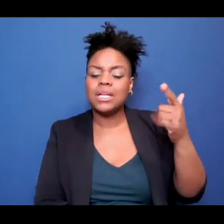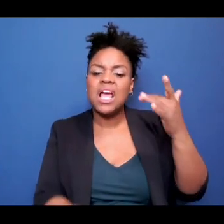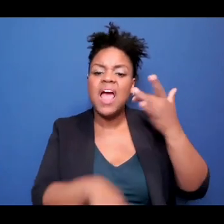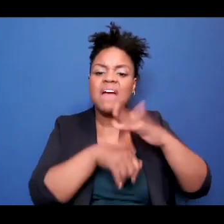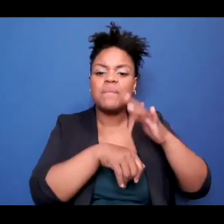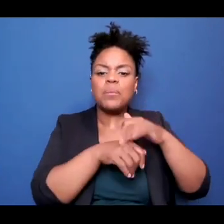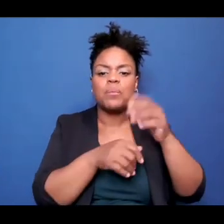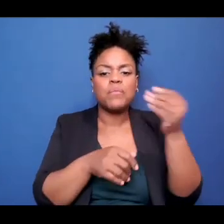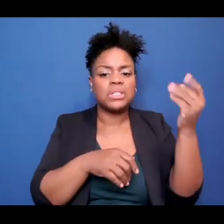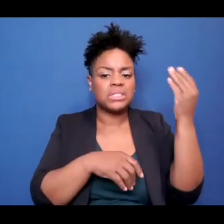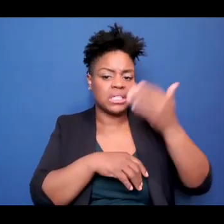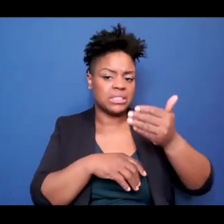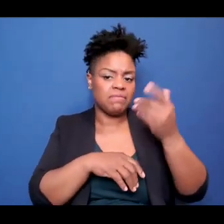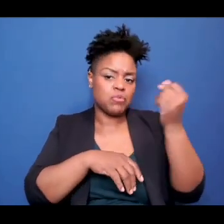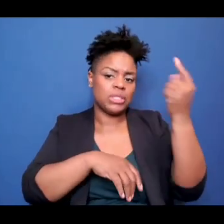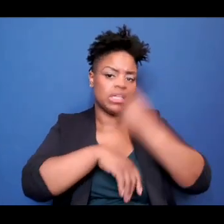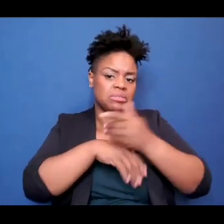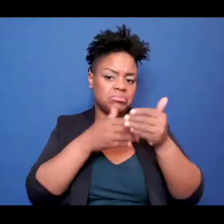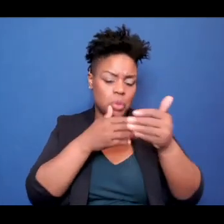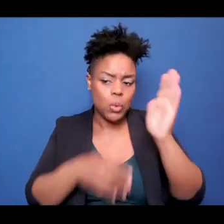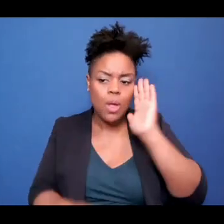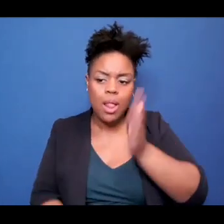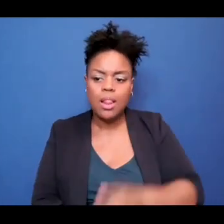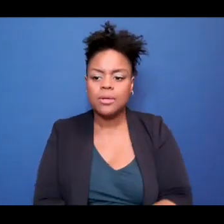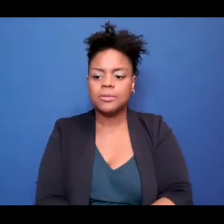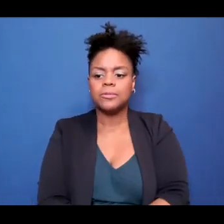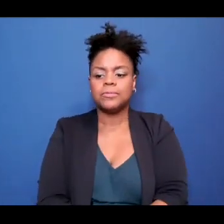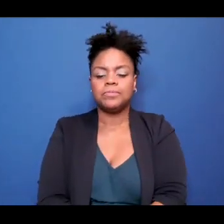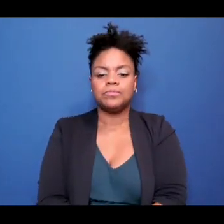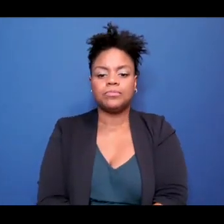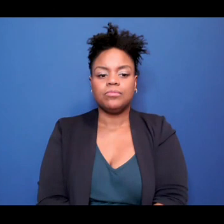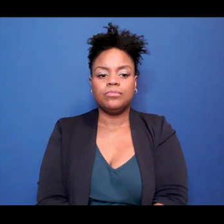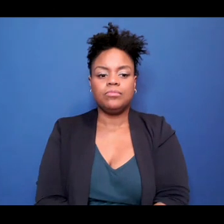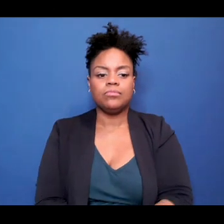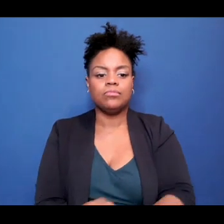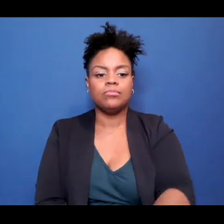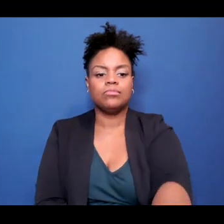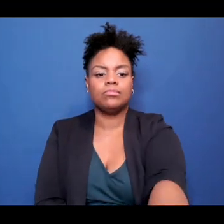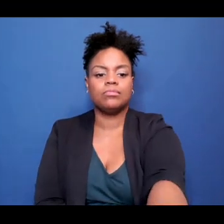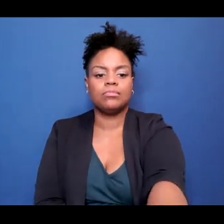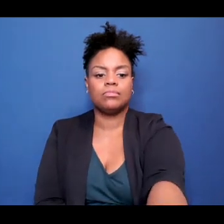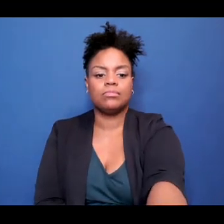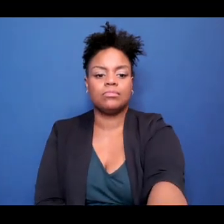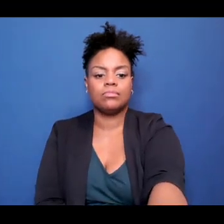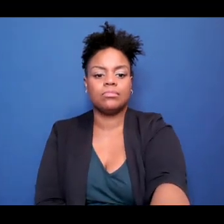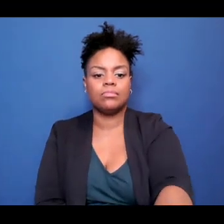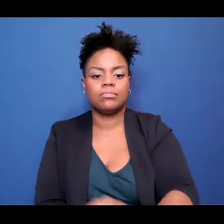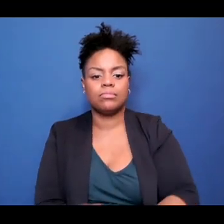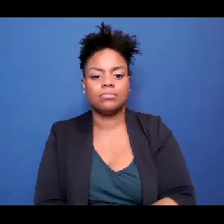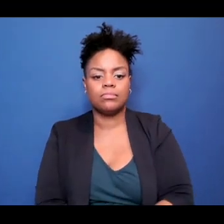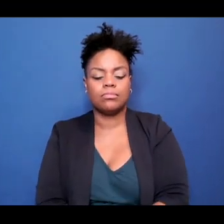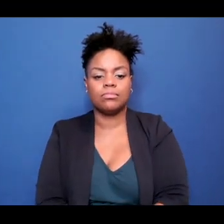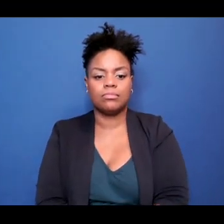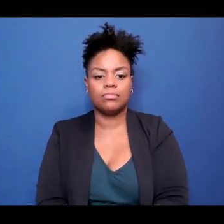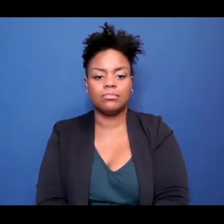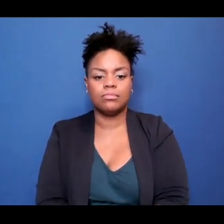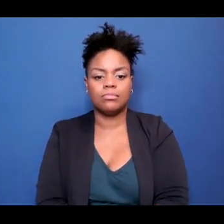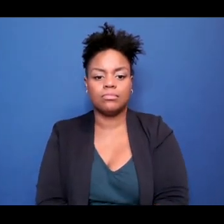THIS TALK WILL BE ARCHIVED AND AVAILABLE PROBABLY WITHIN A COUPLE OF DAYS. DR. KWATE, ANOTHER QUESTION, YOU